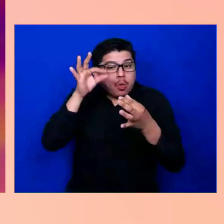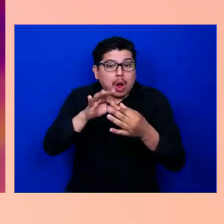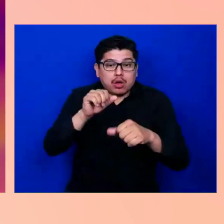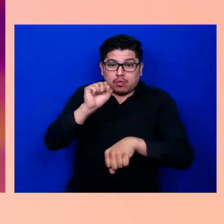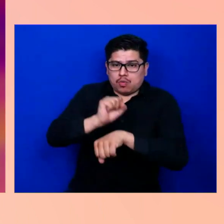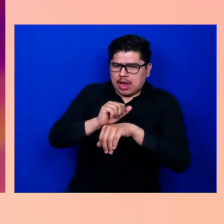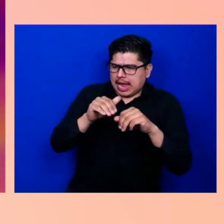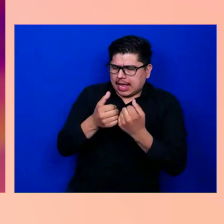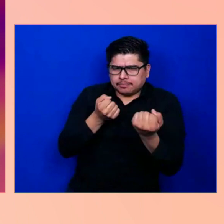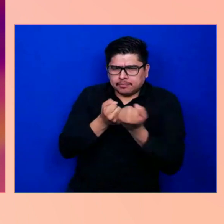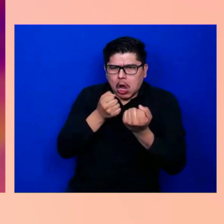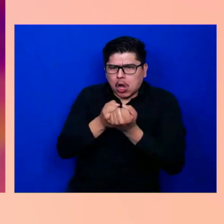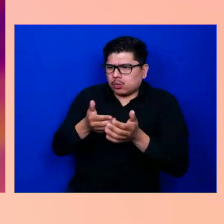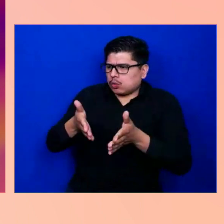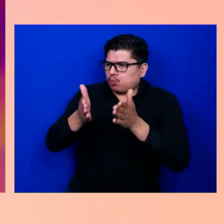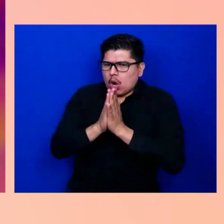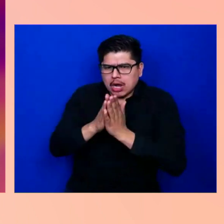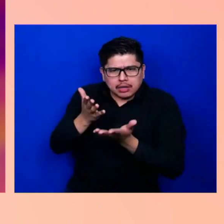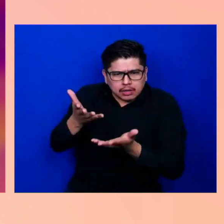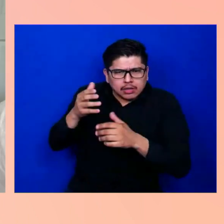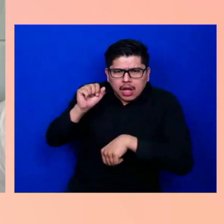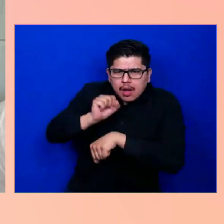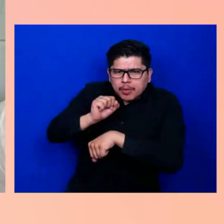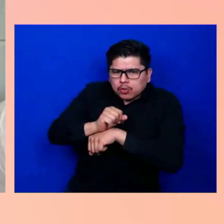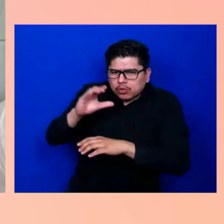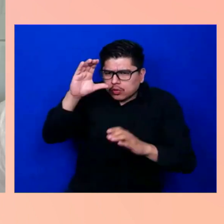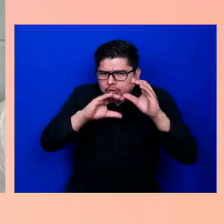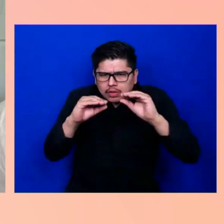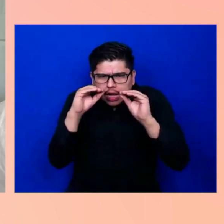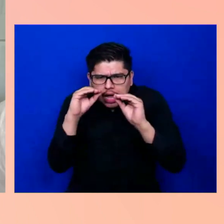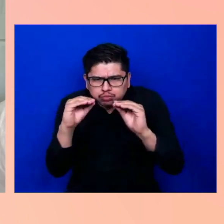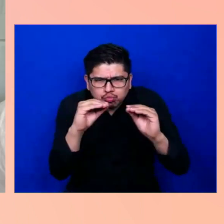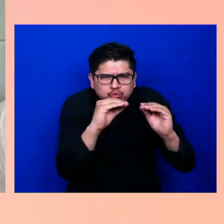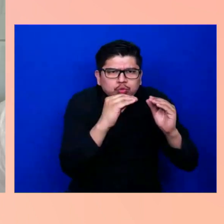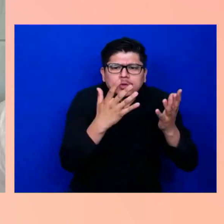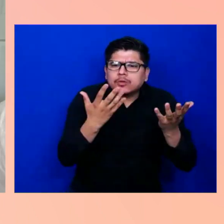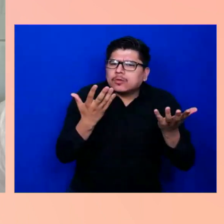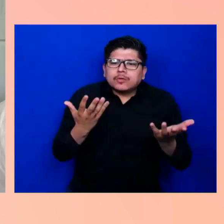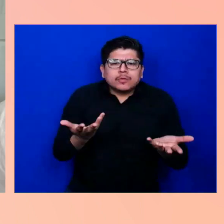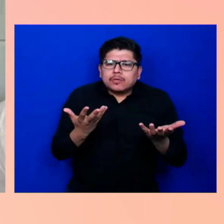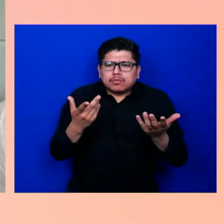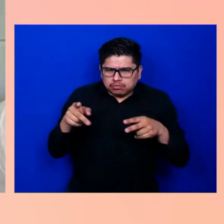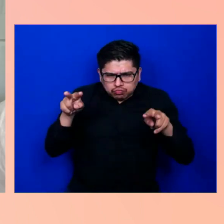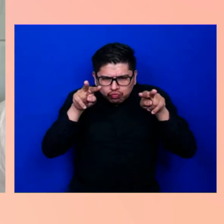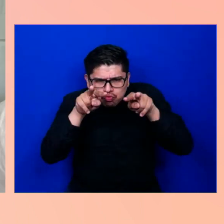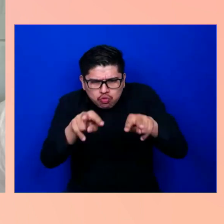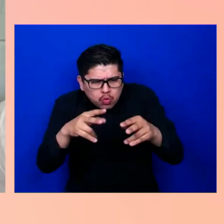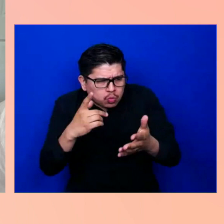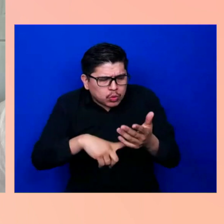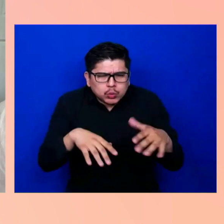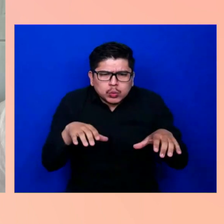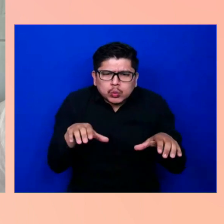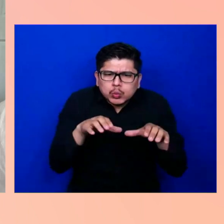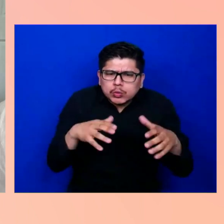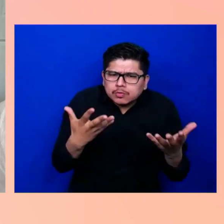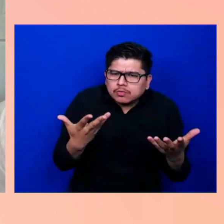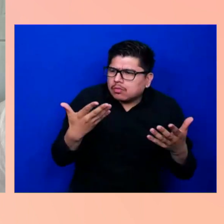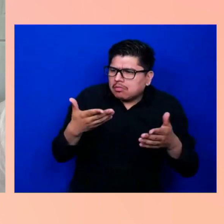are looking to educate themselves. They're looking at, you know, what to do, what to ask for, what to say. One of the things that we